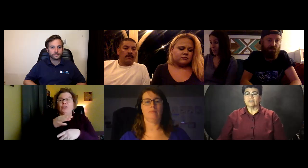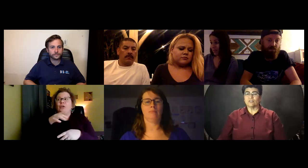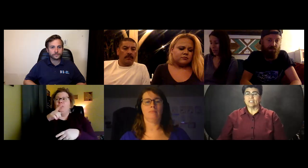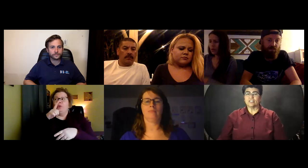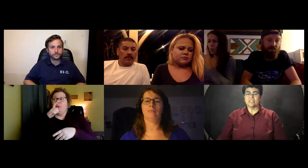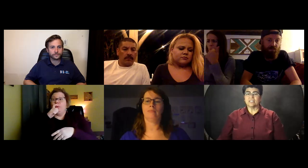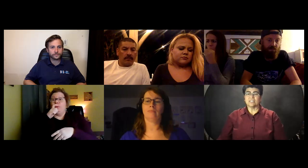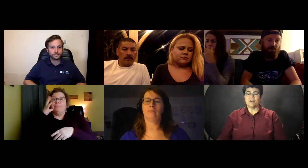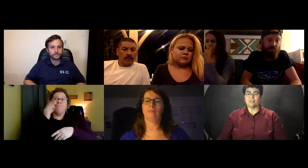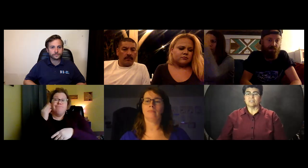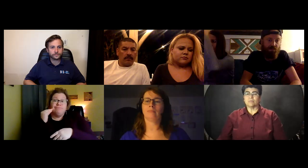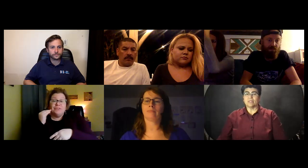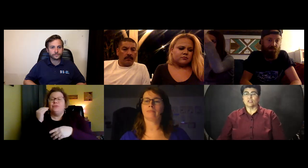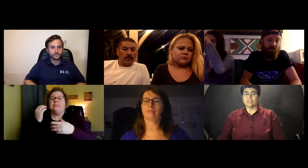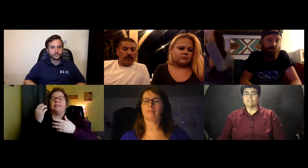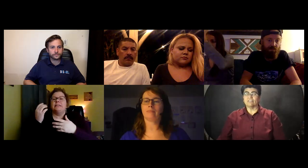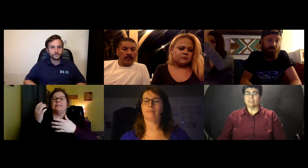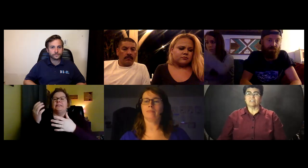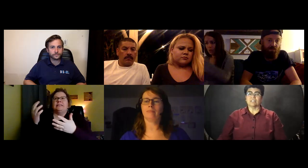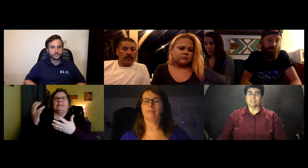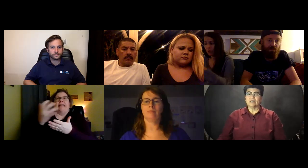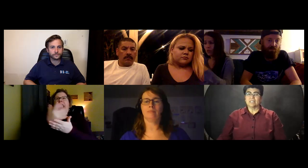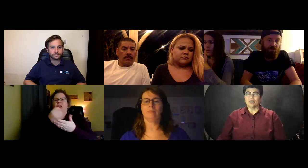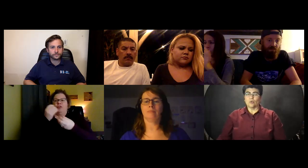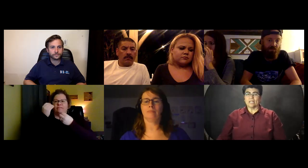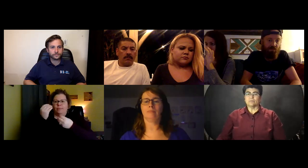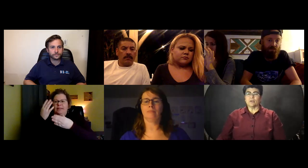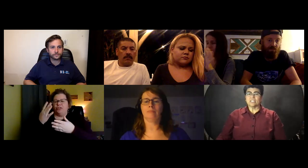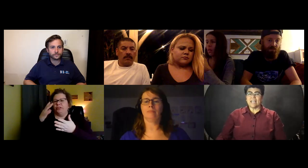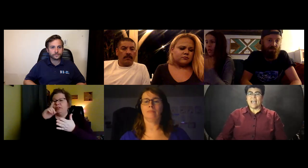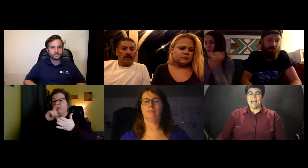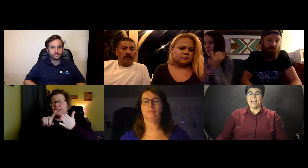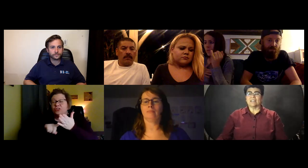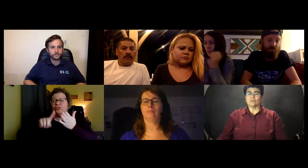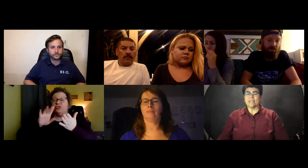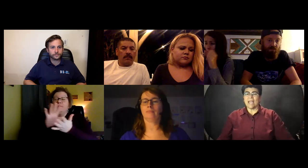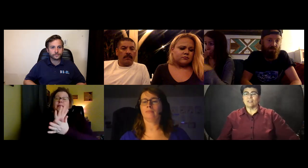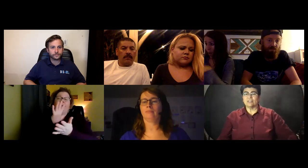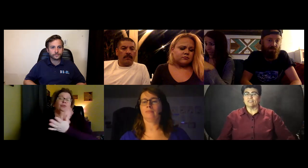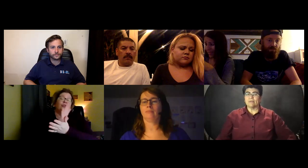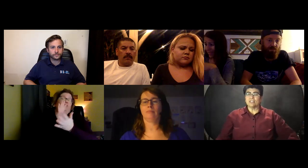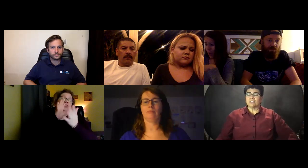questions as far as new in the field and you know what experience they had and we gathered